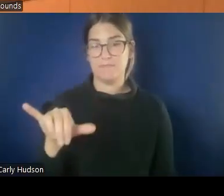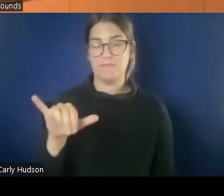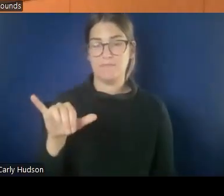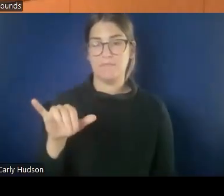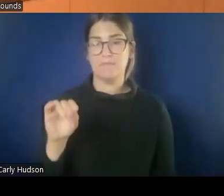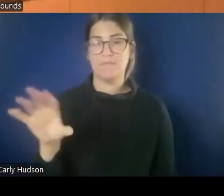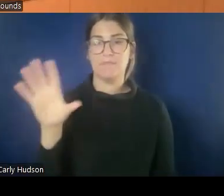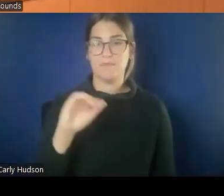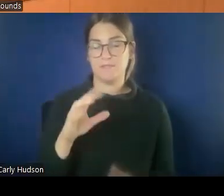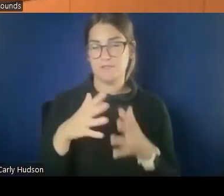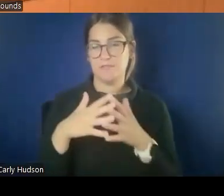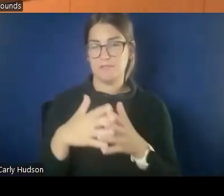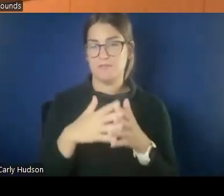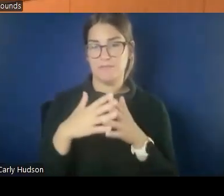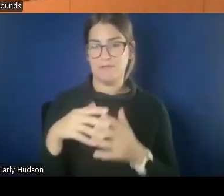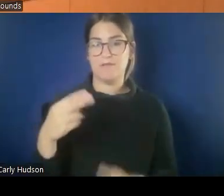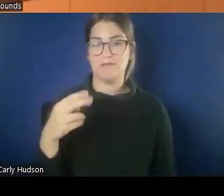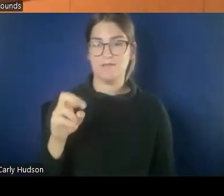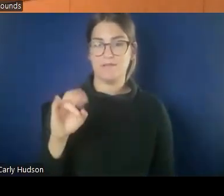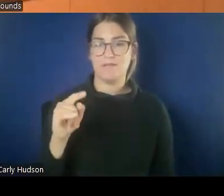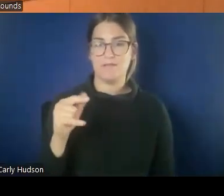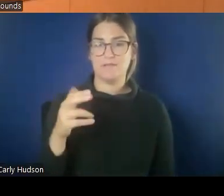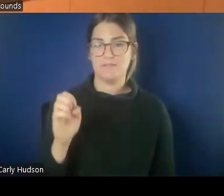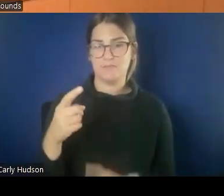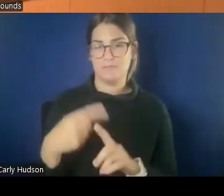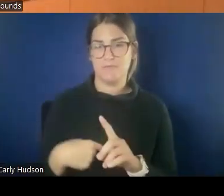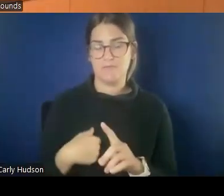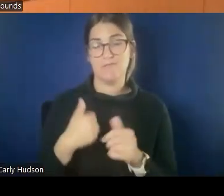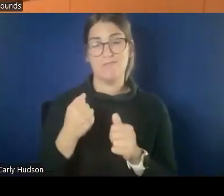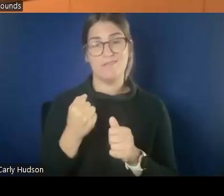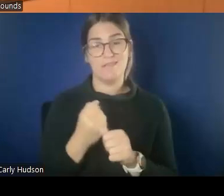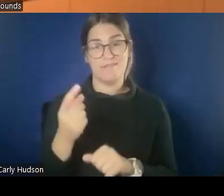heritage month right and so every year we try to think of things that we would like to do for that